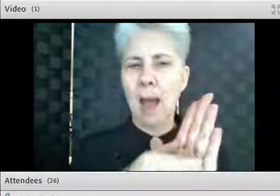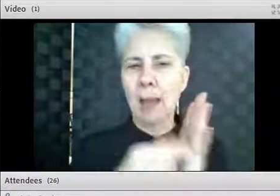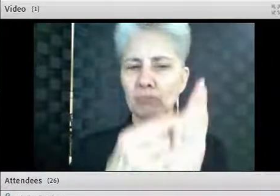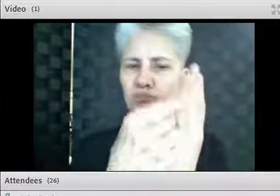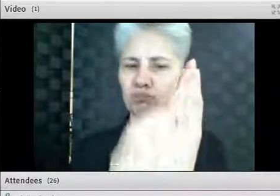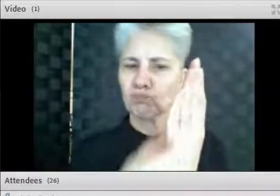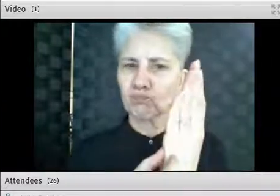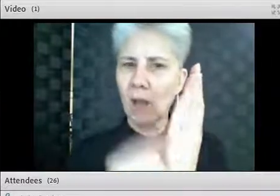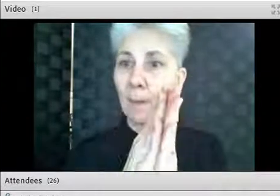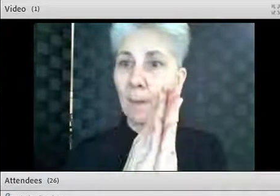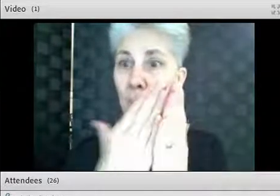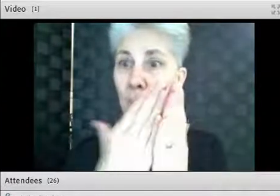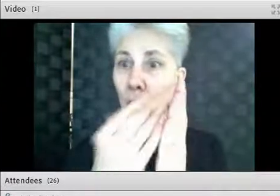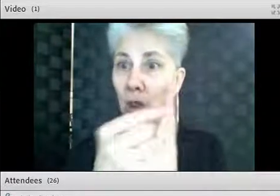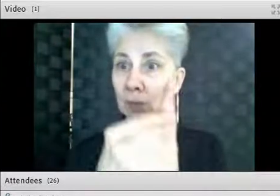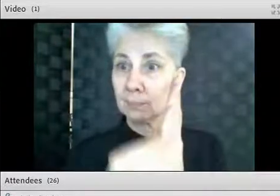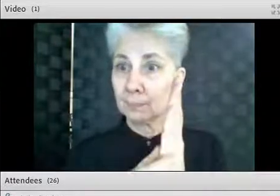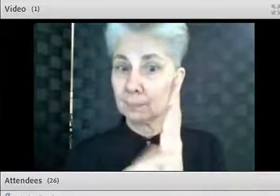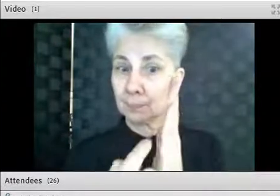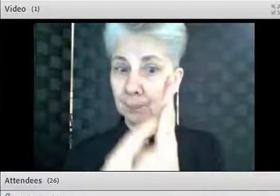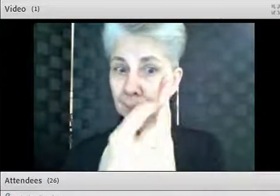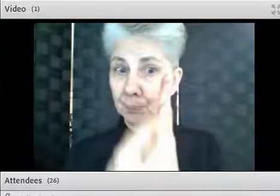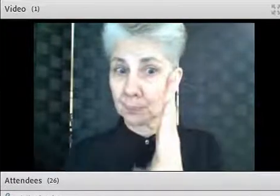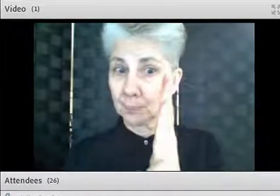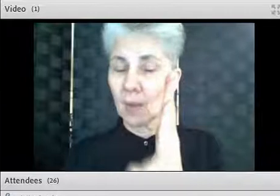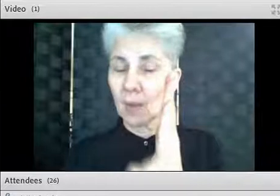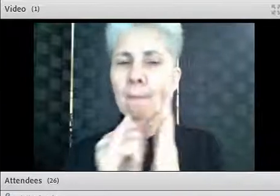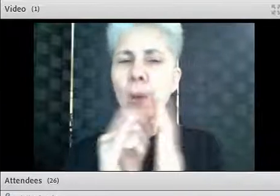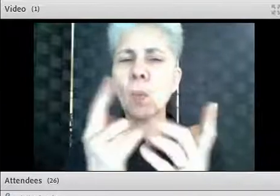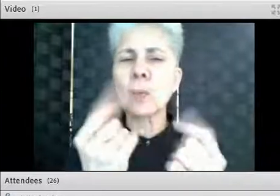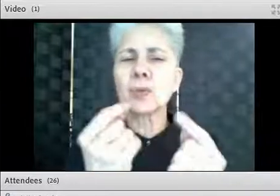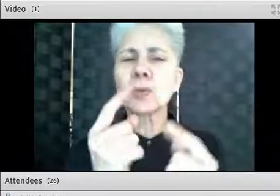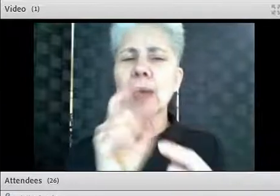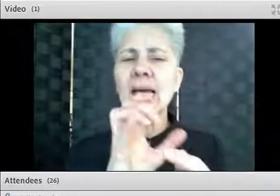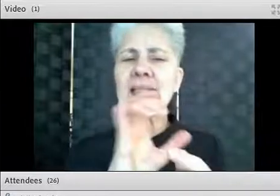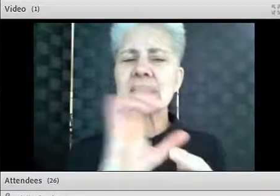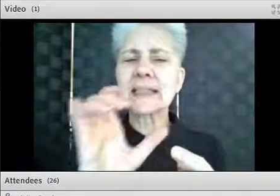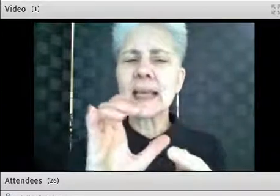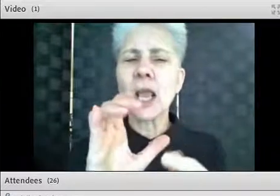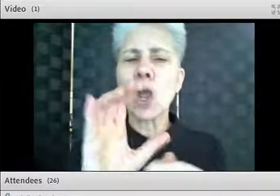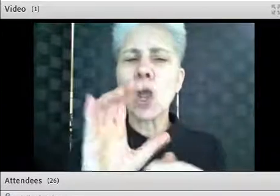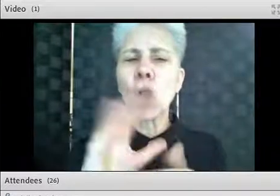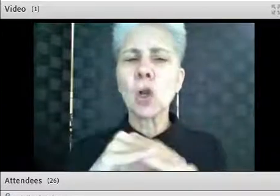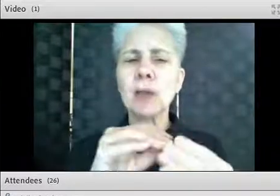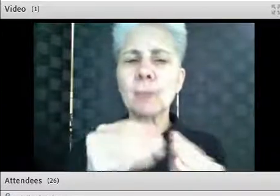is we're going to be constructing LCC call numbers that you would put, like, in a MARC record, like in the actual catalog record,